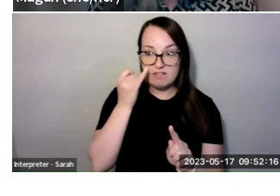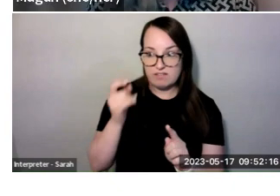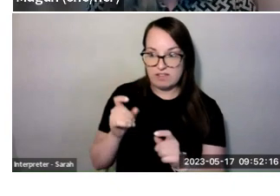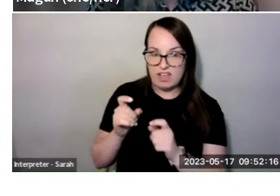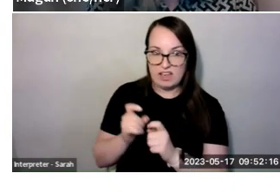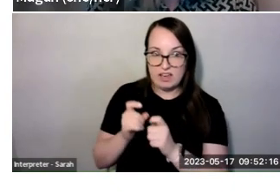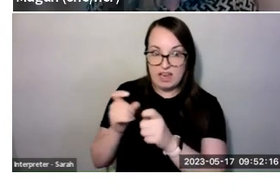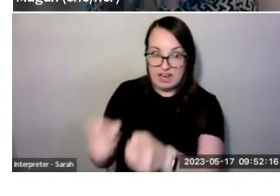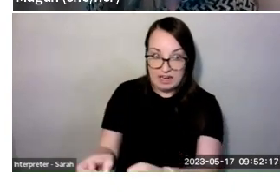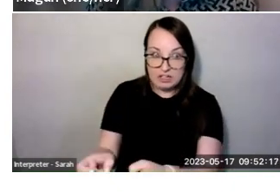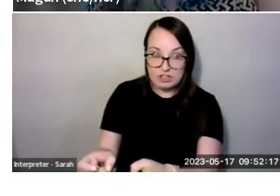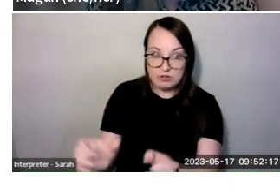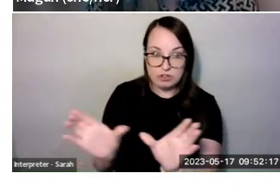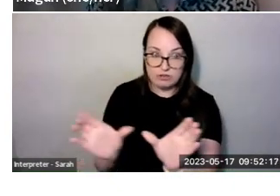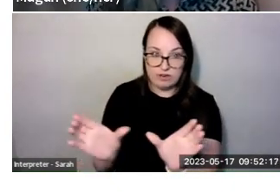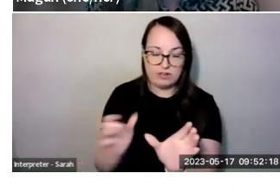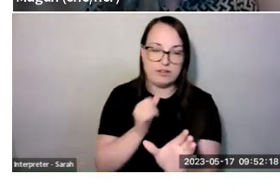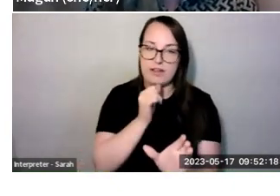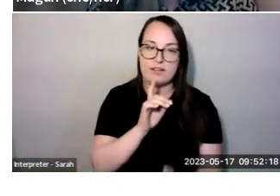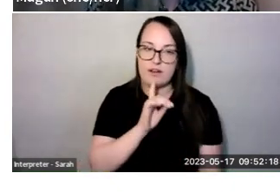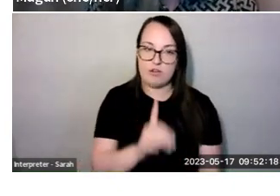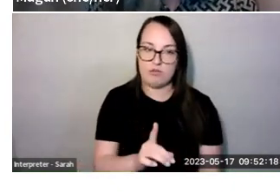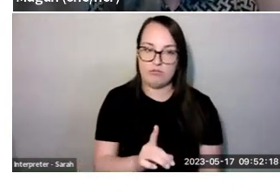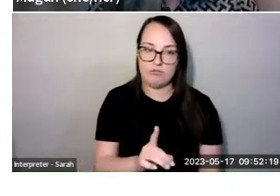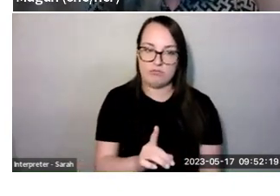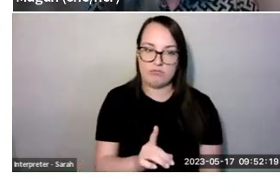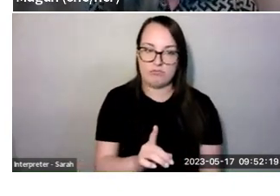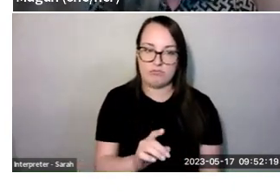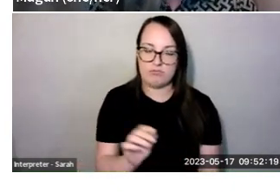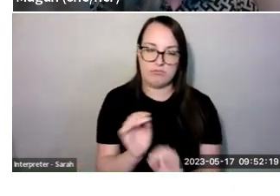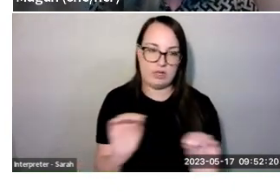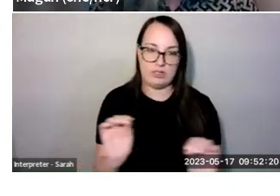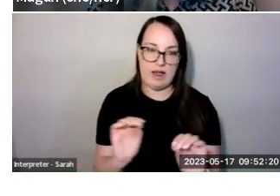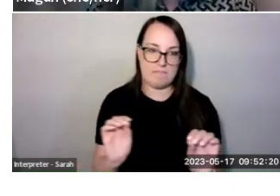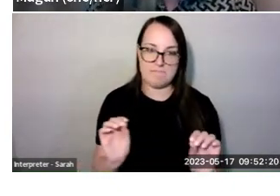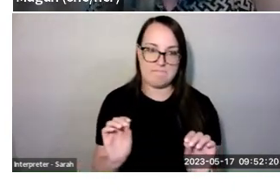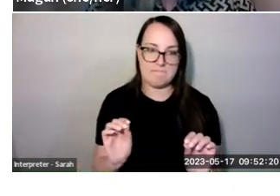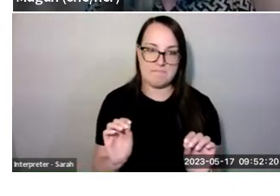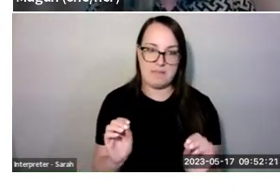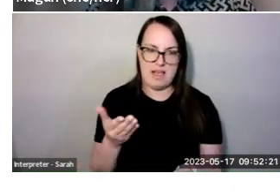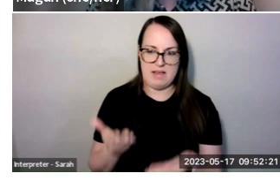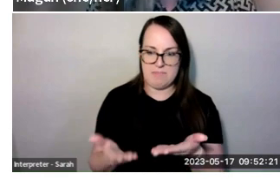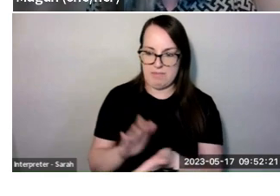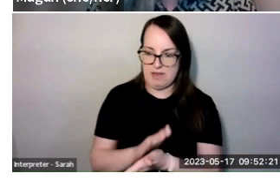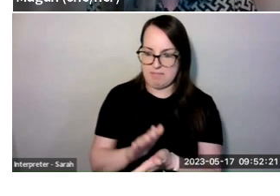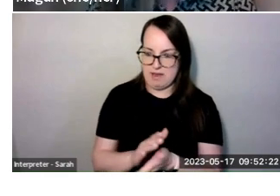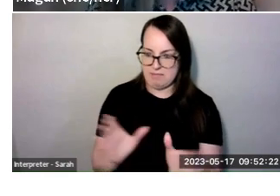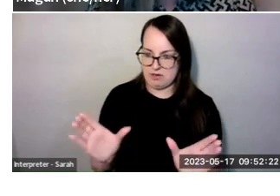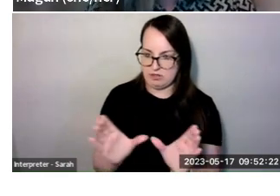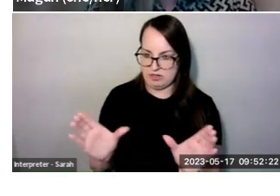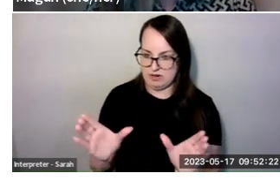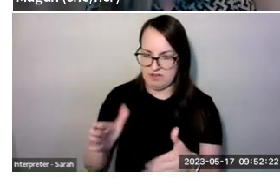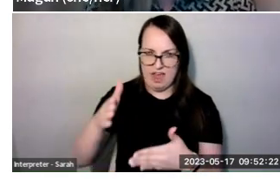describer. The big point is, if they do, it's not true. There is no such thing.